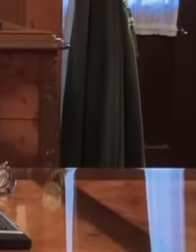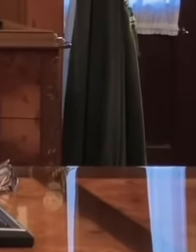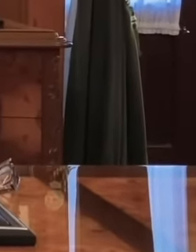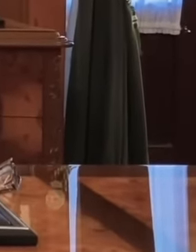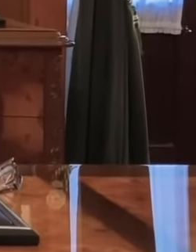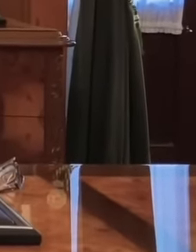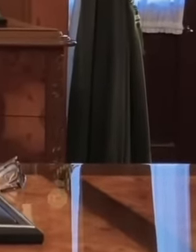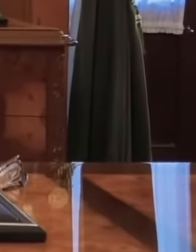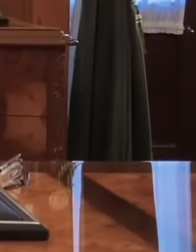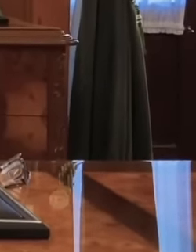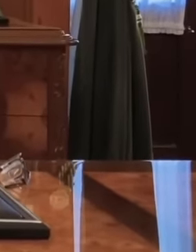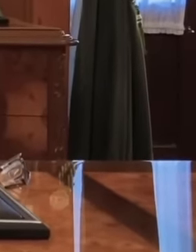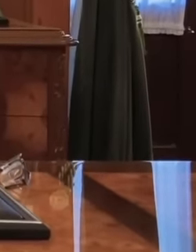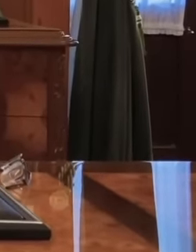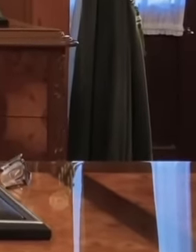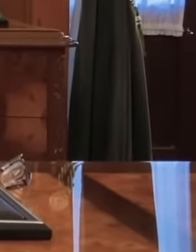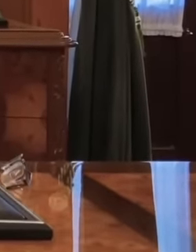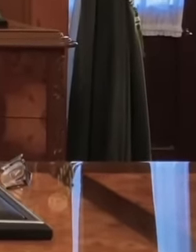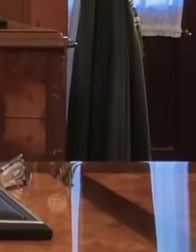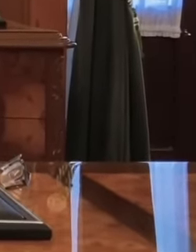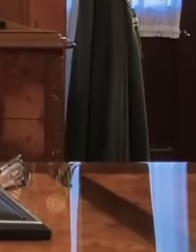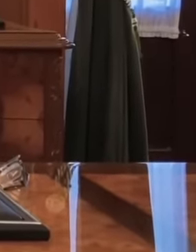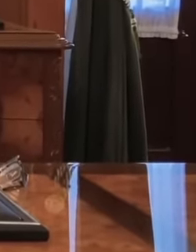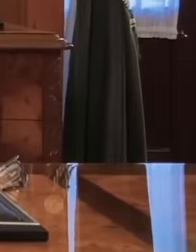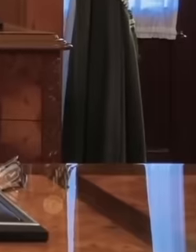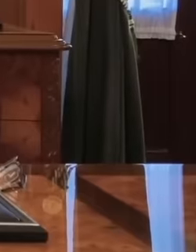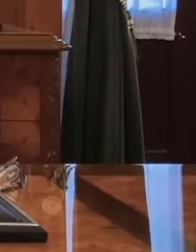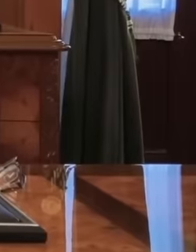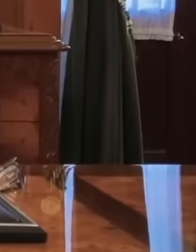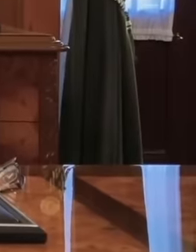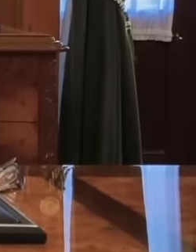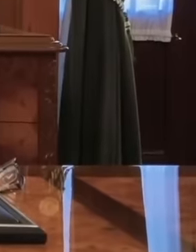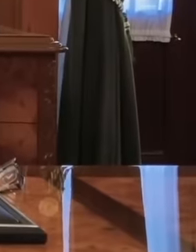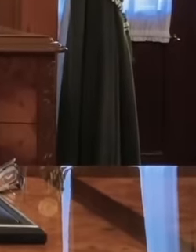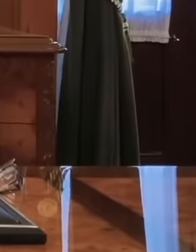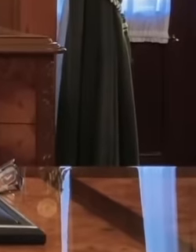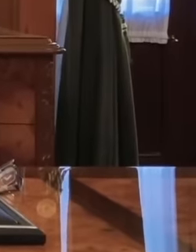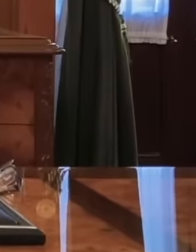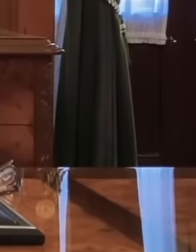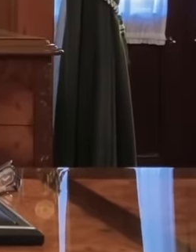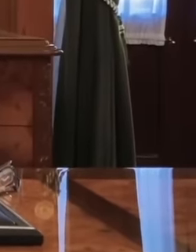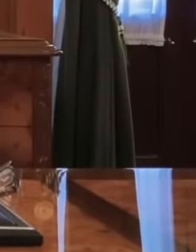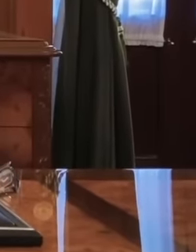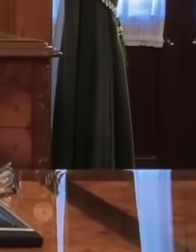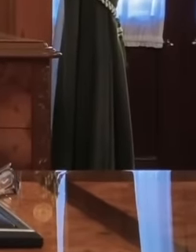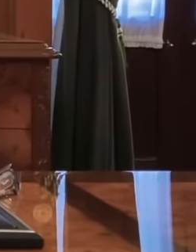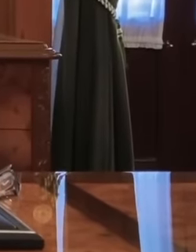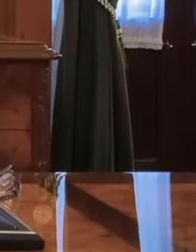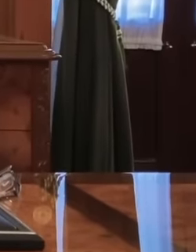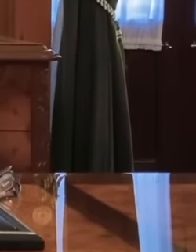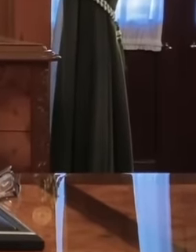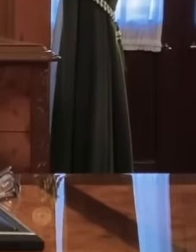is a free and sovereign country and has the right to modify its laws according to its needs